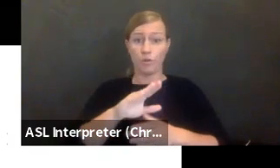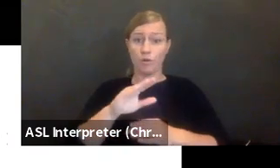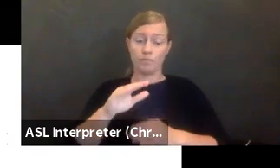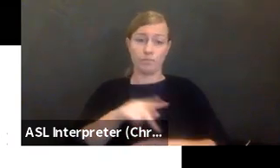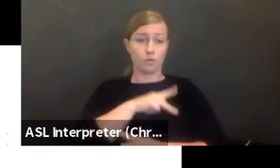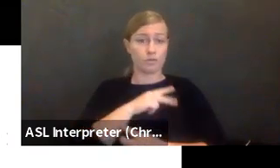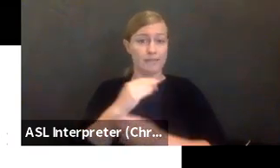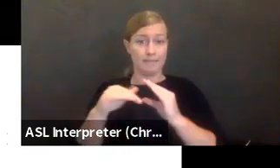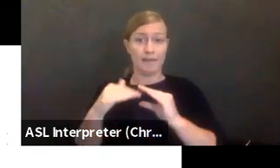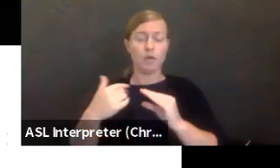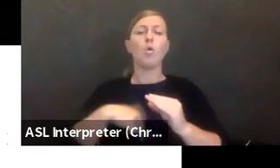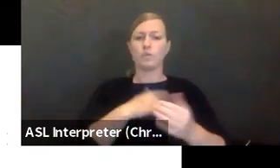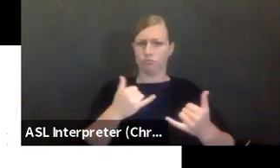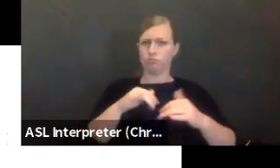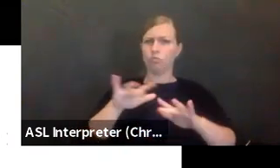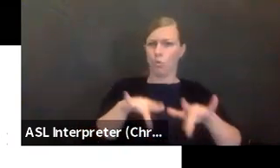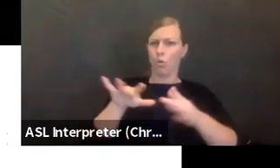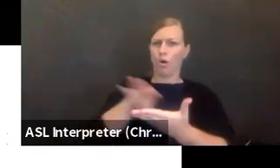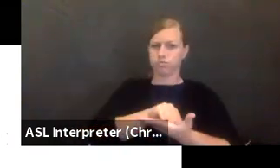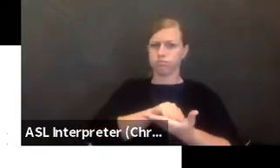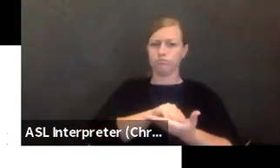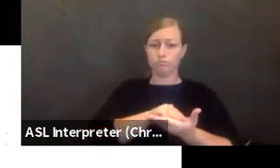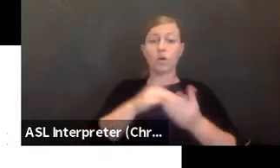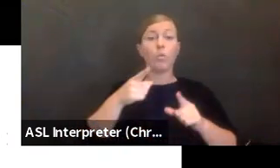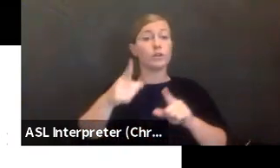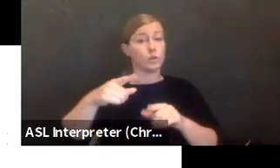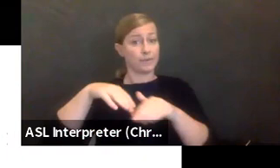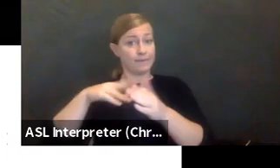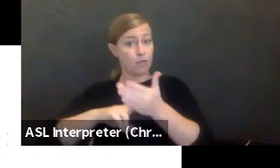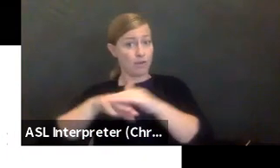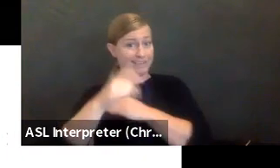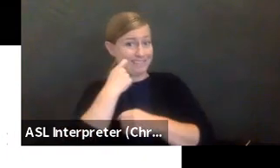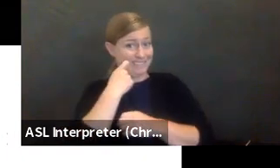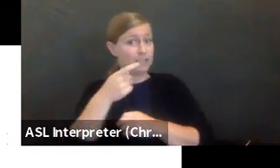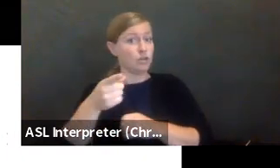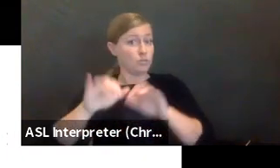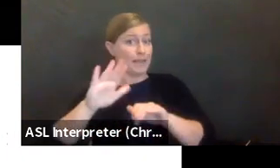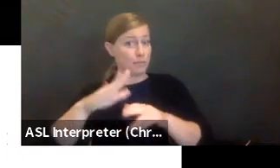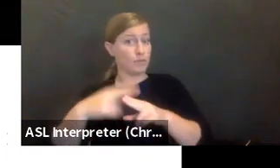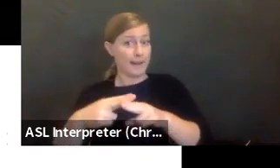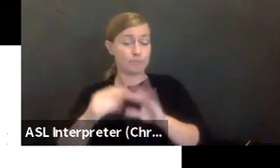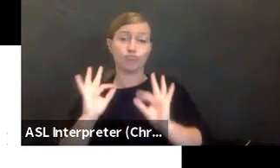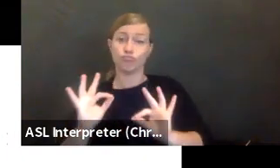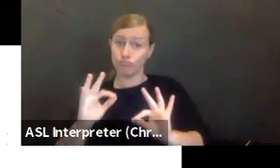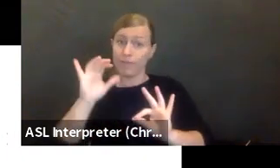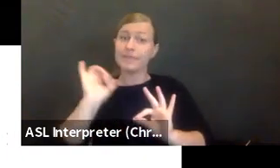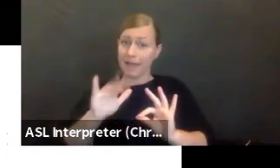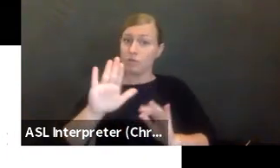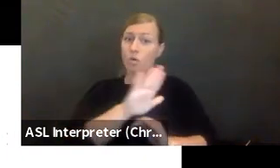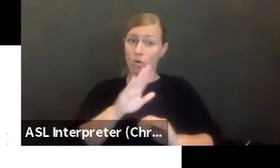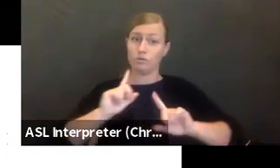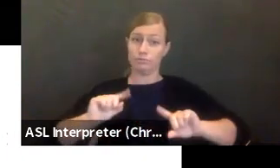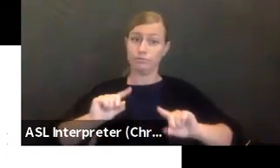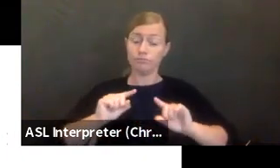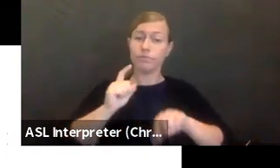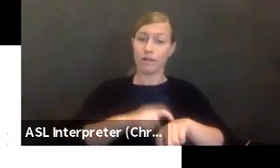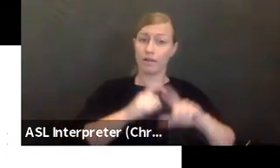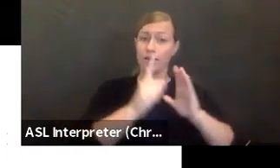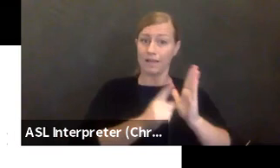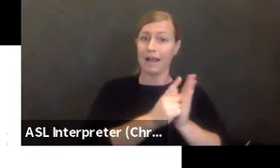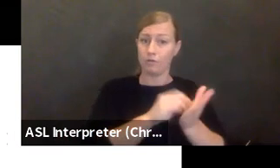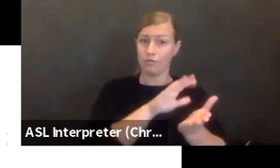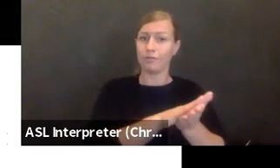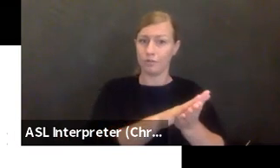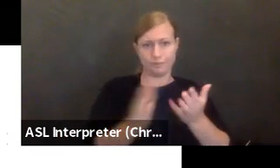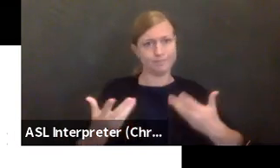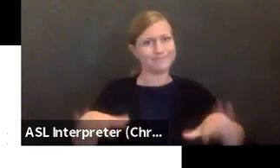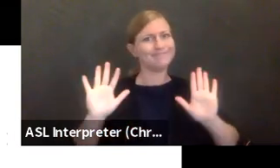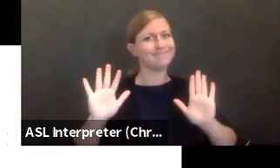in the Q&A